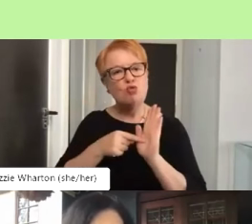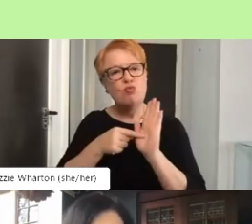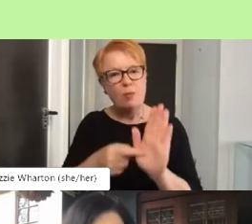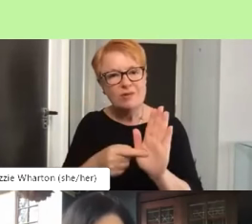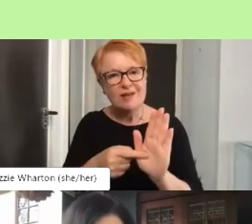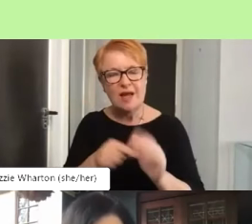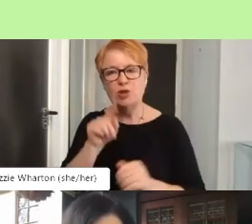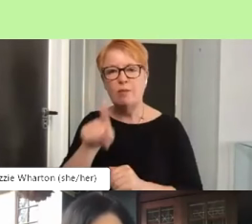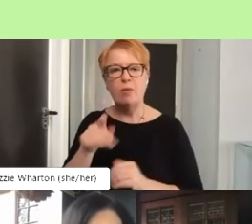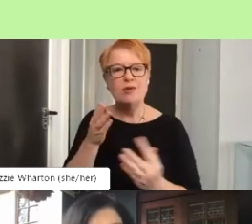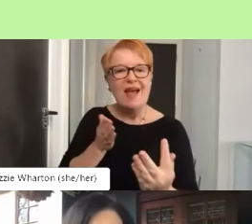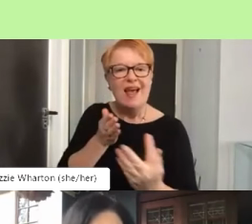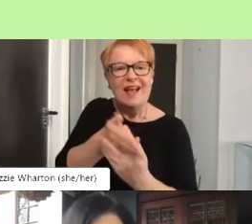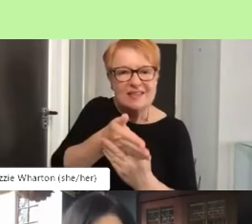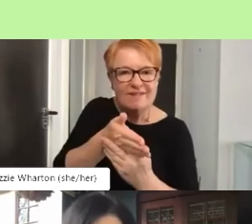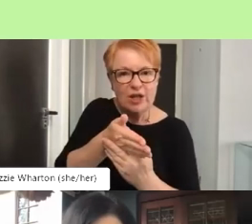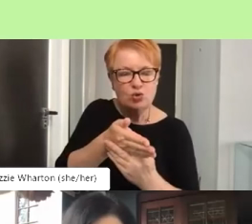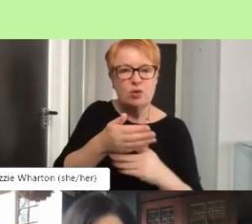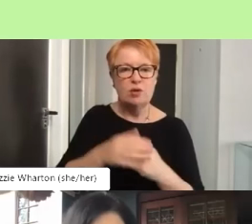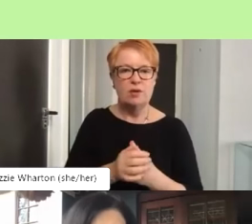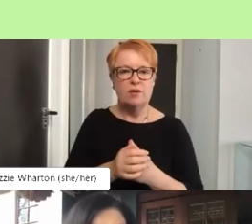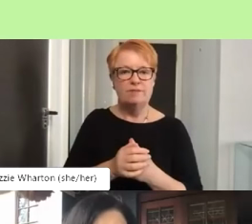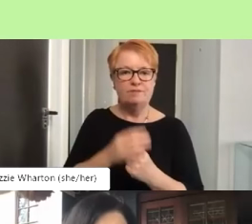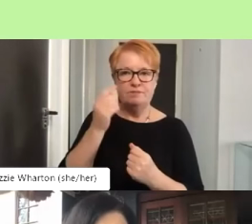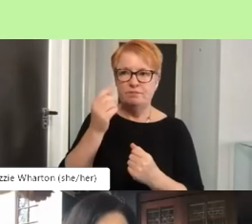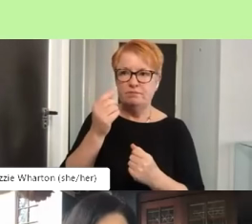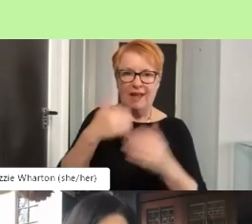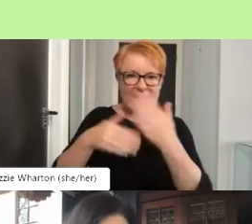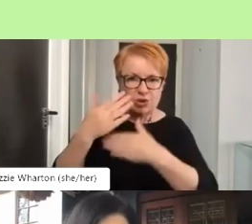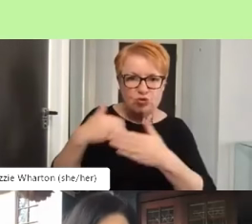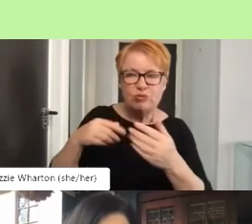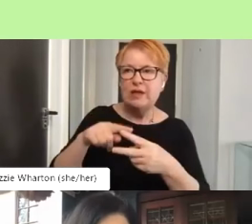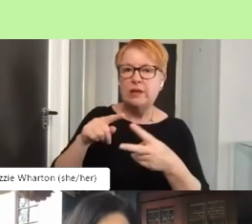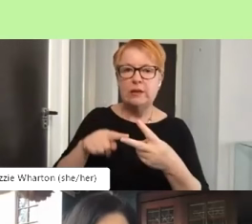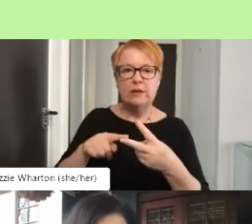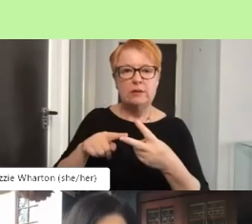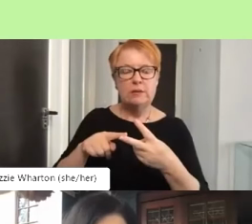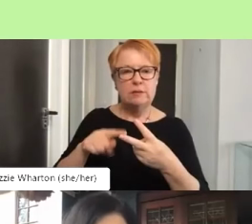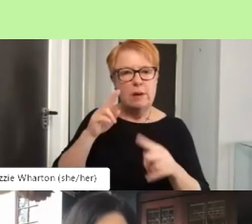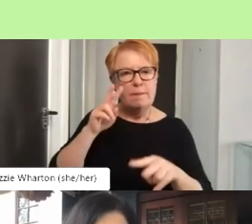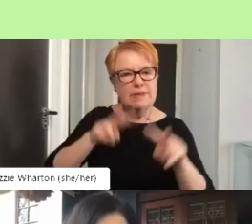in history, in perspective, and as a way of revealing quote